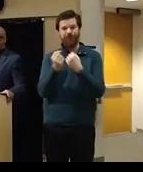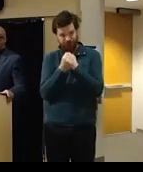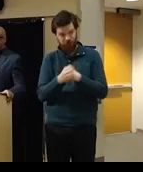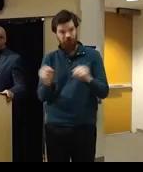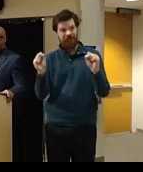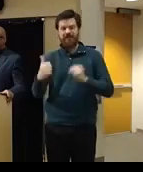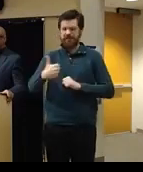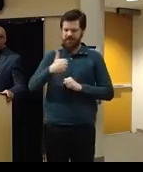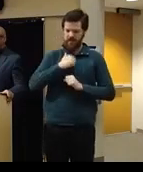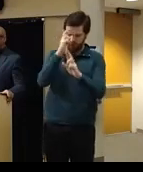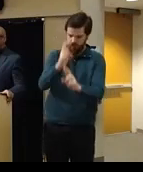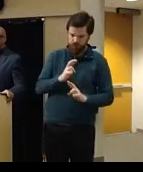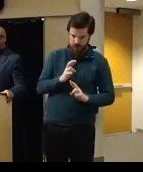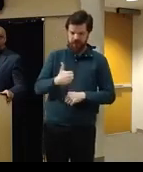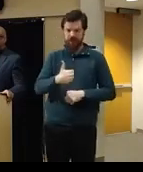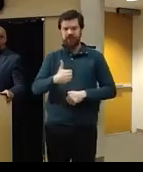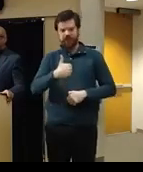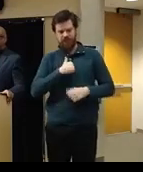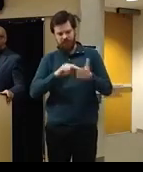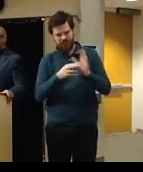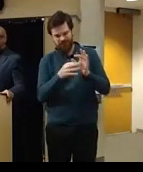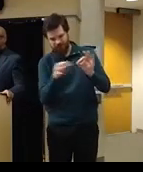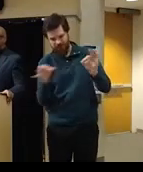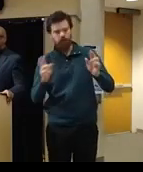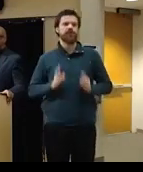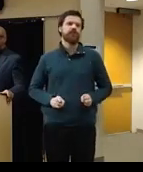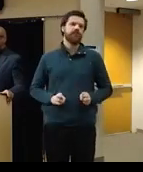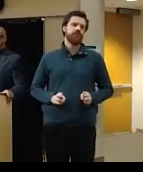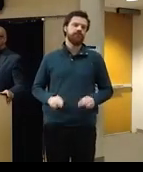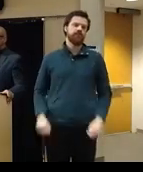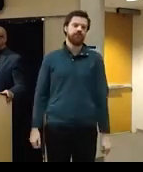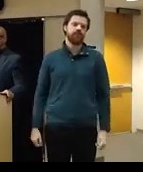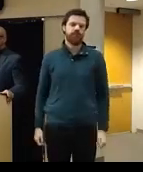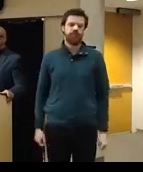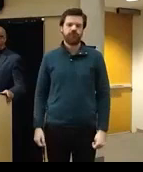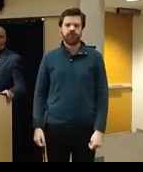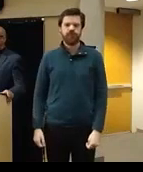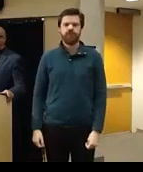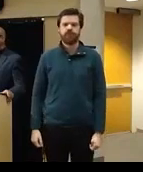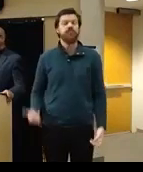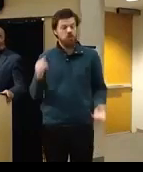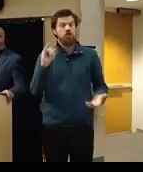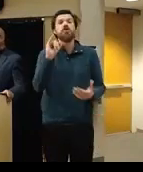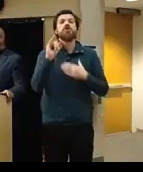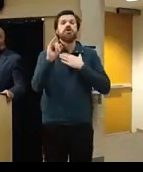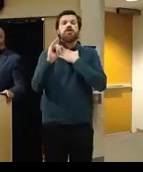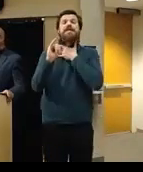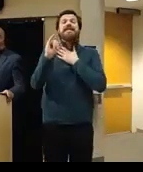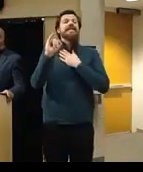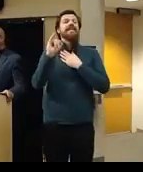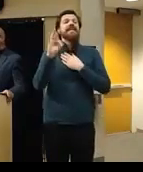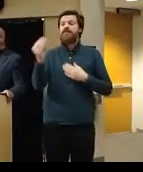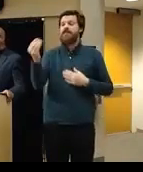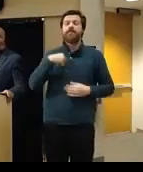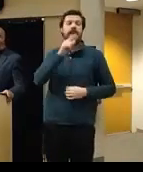self-respecting self-defining human beings if you were to give me a glass of lemonade made with